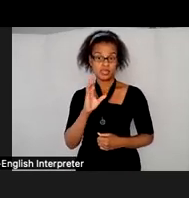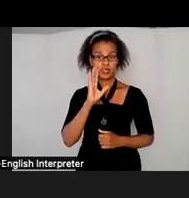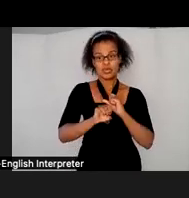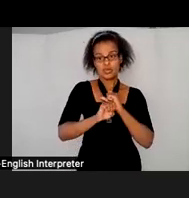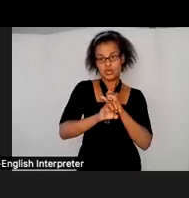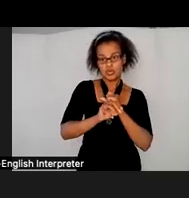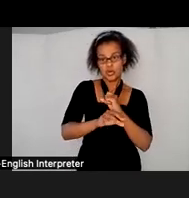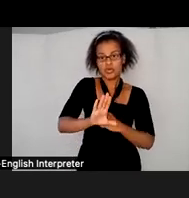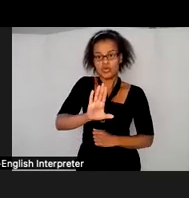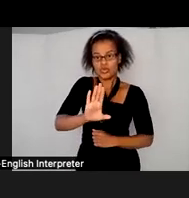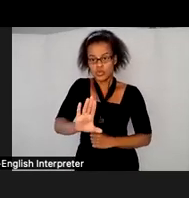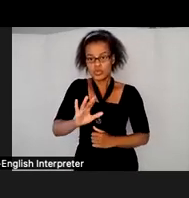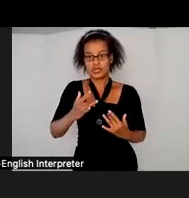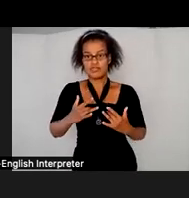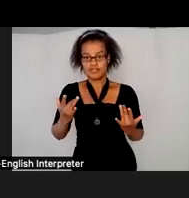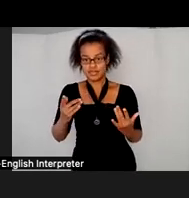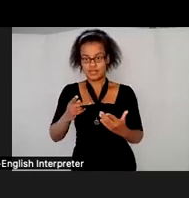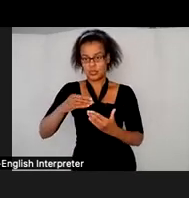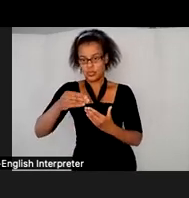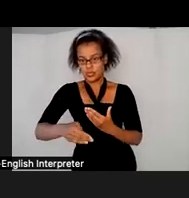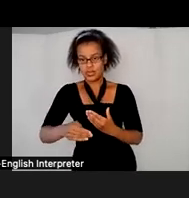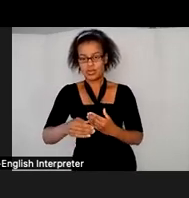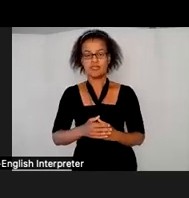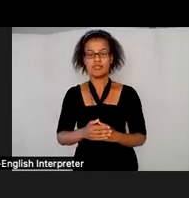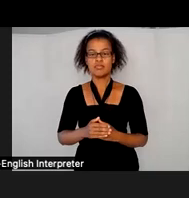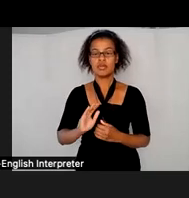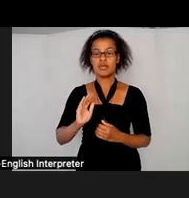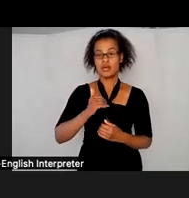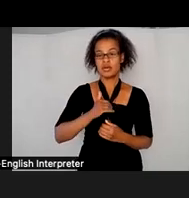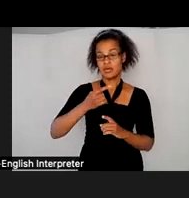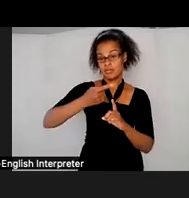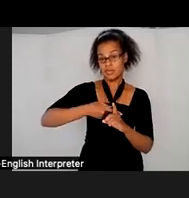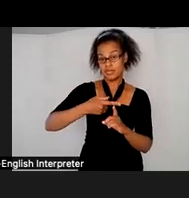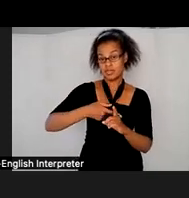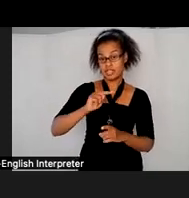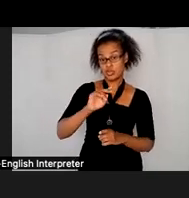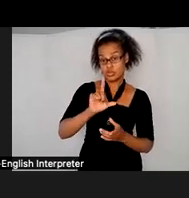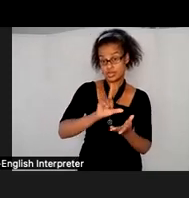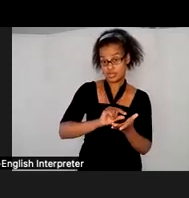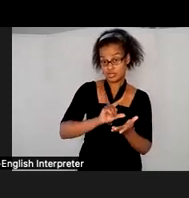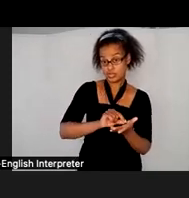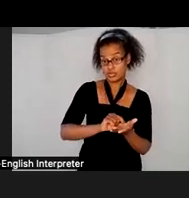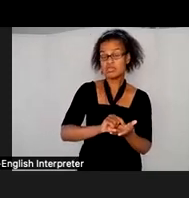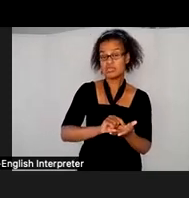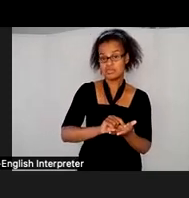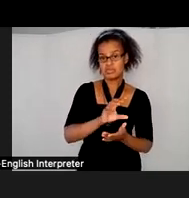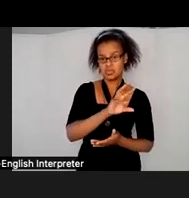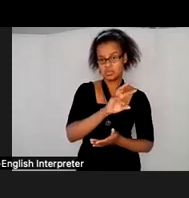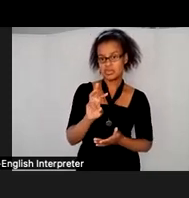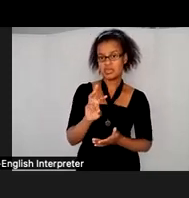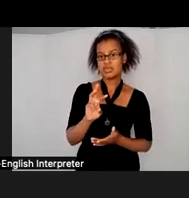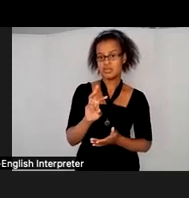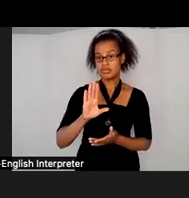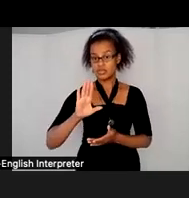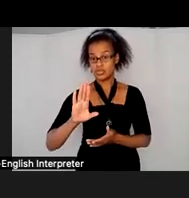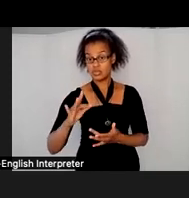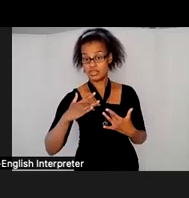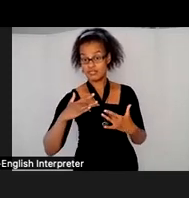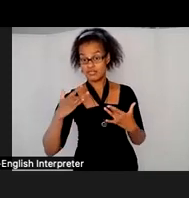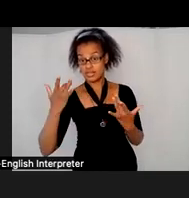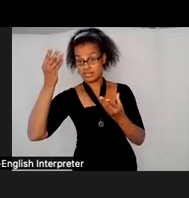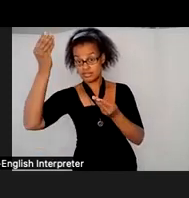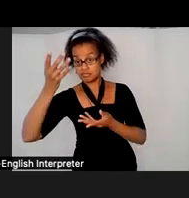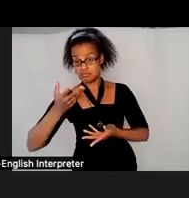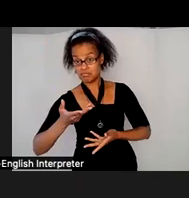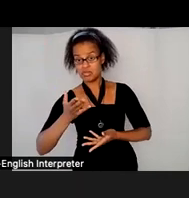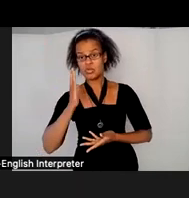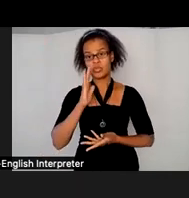in our monthly newsletters and on our website.